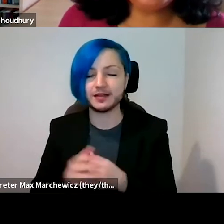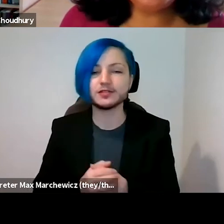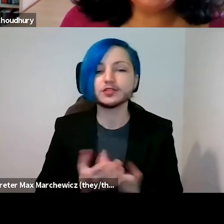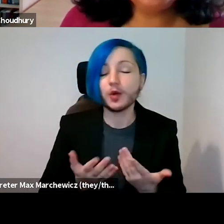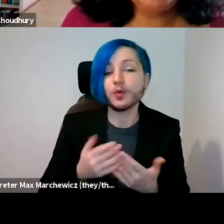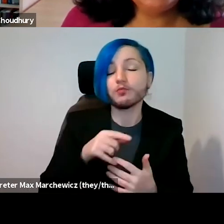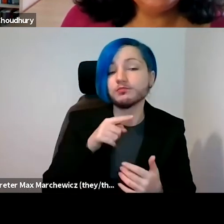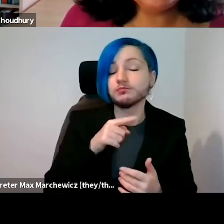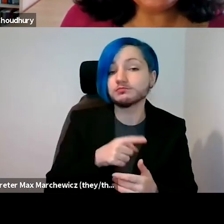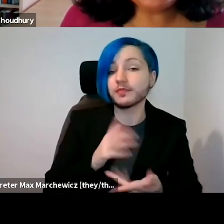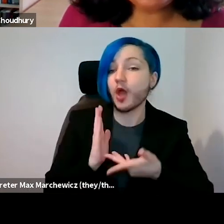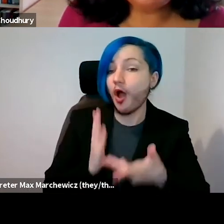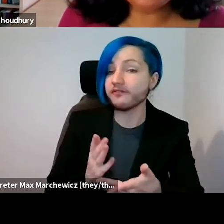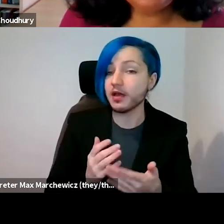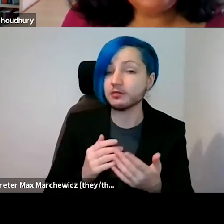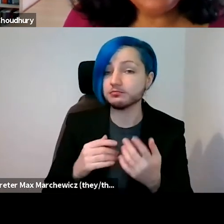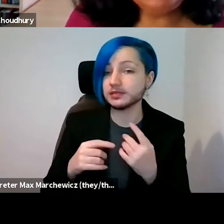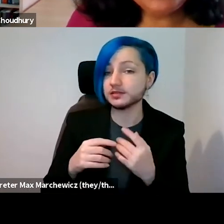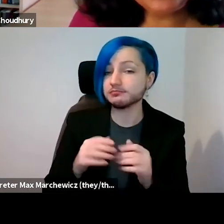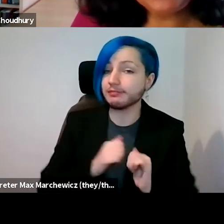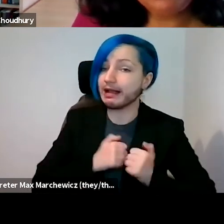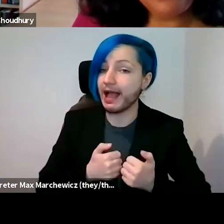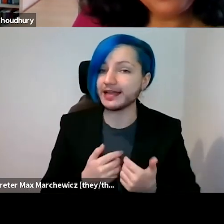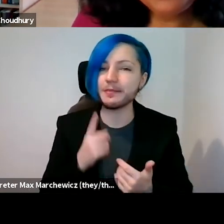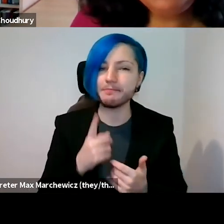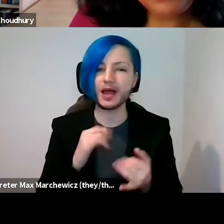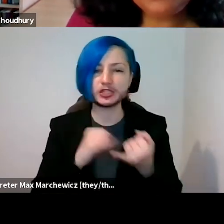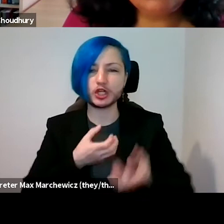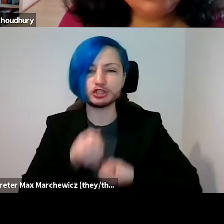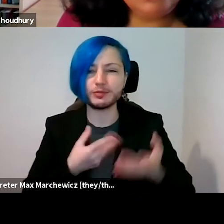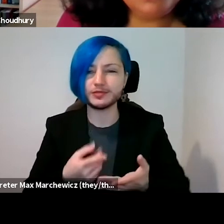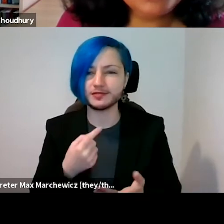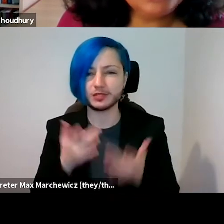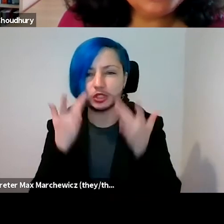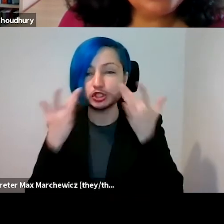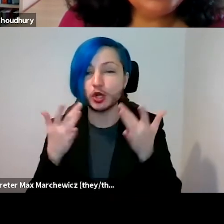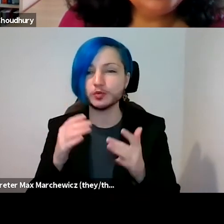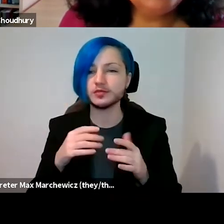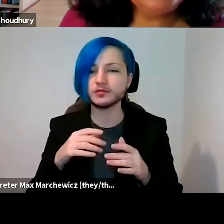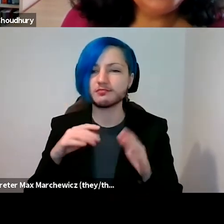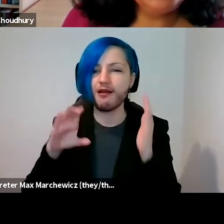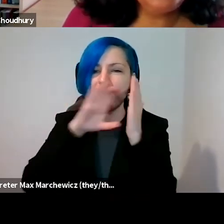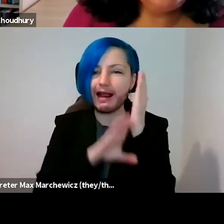Scott's description clearly registers a bias based on class, and this is how it goes.